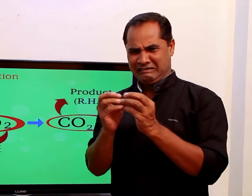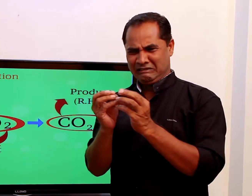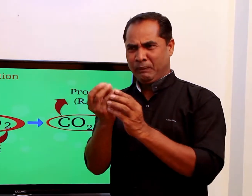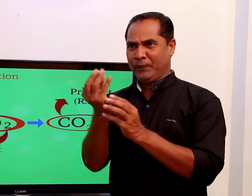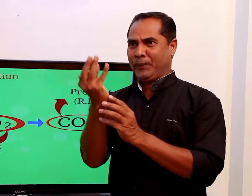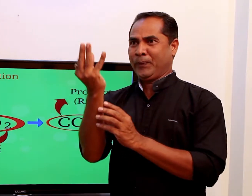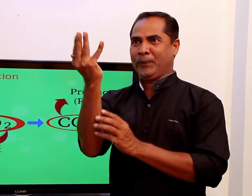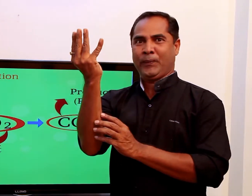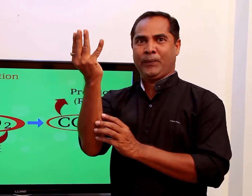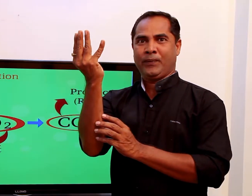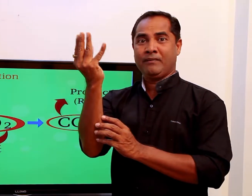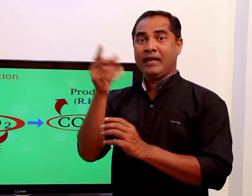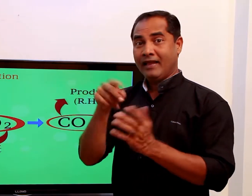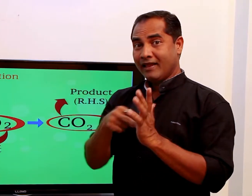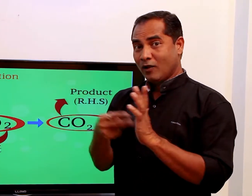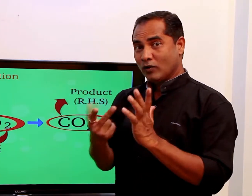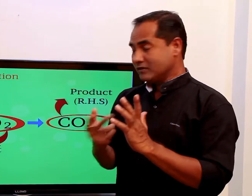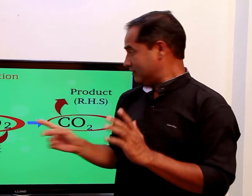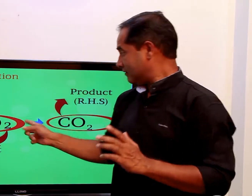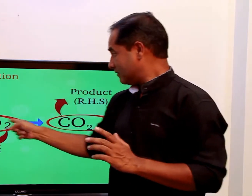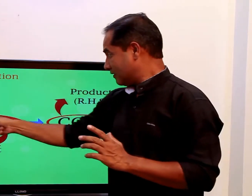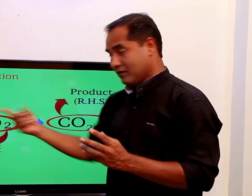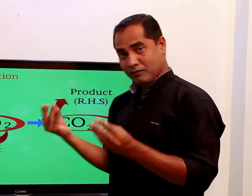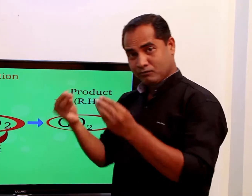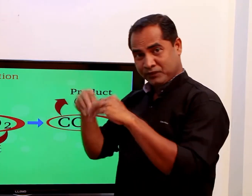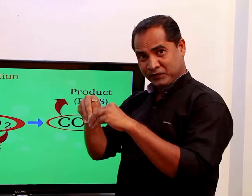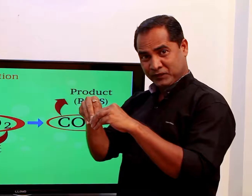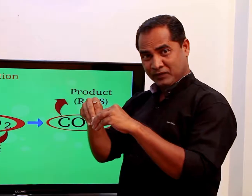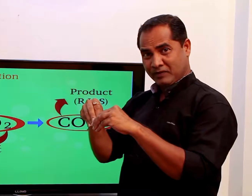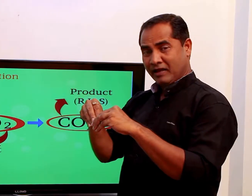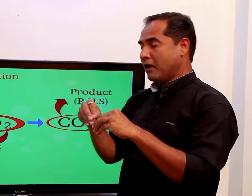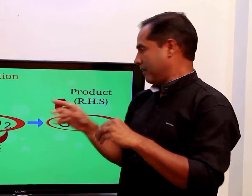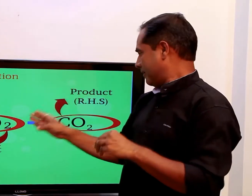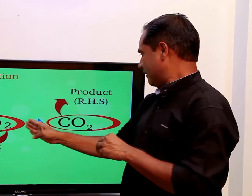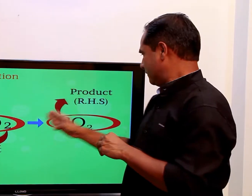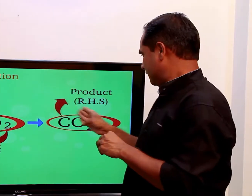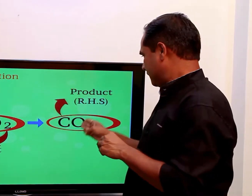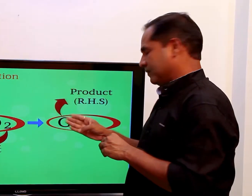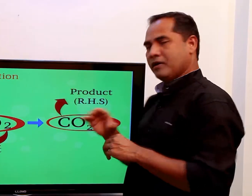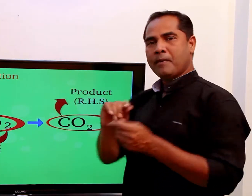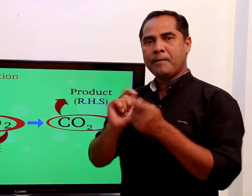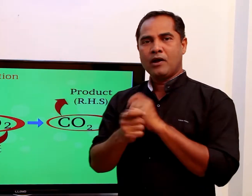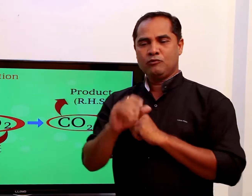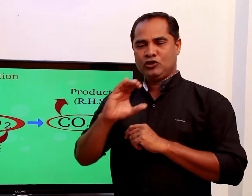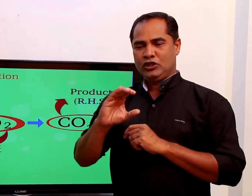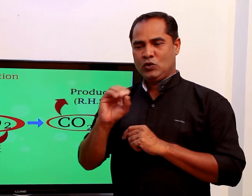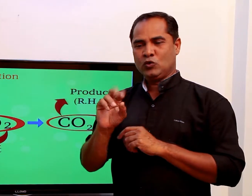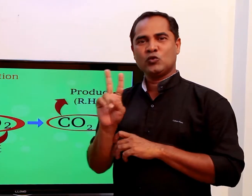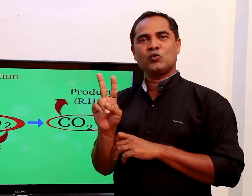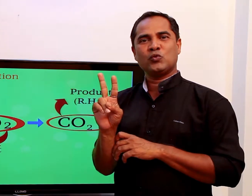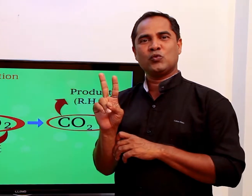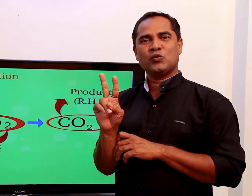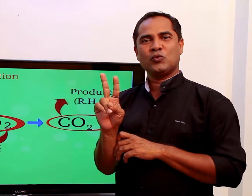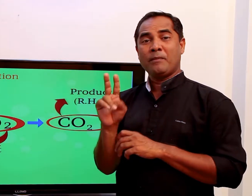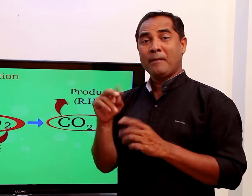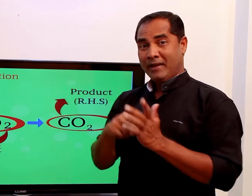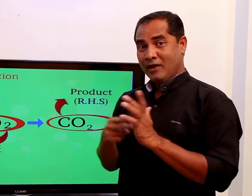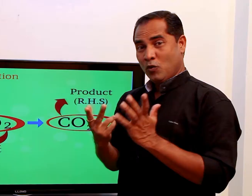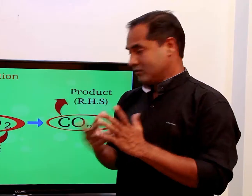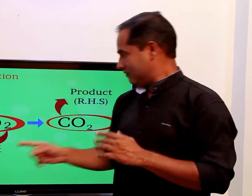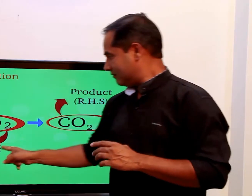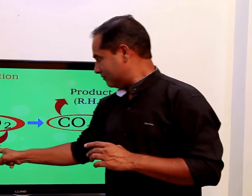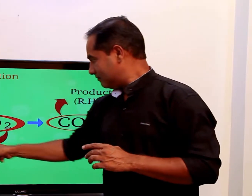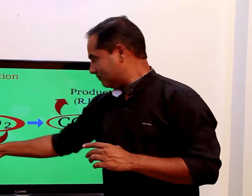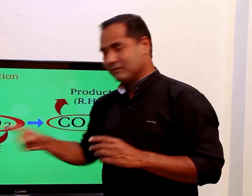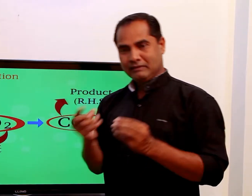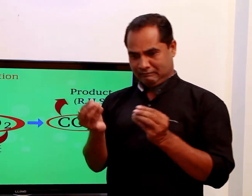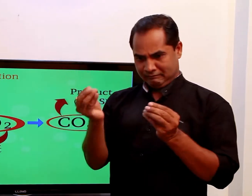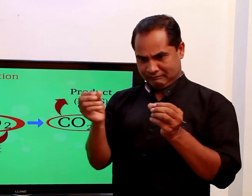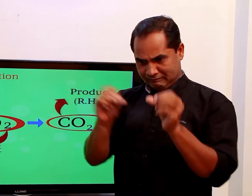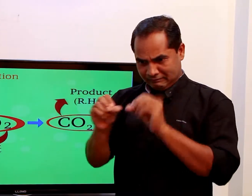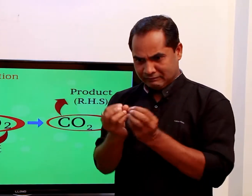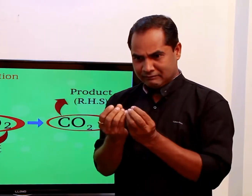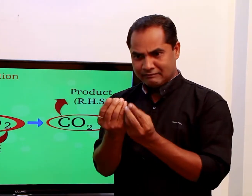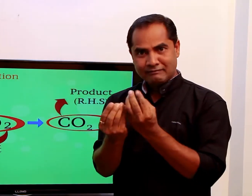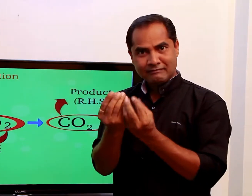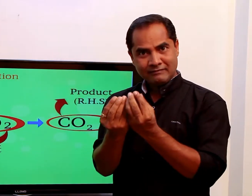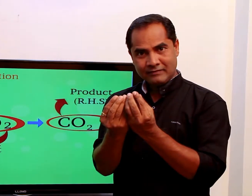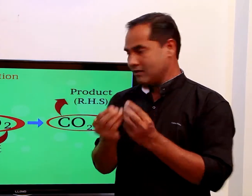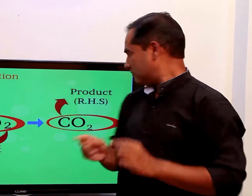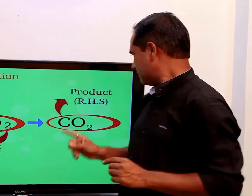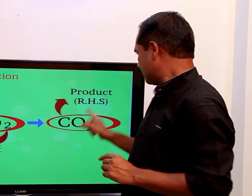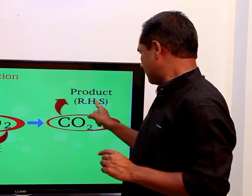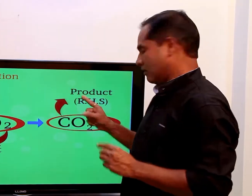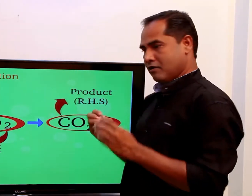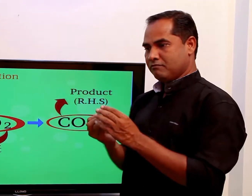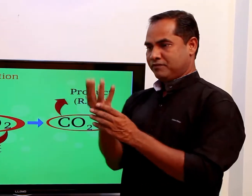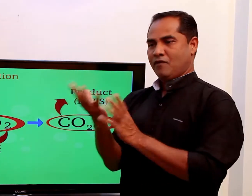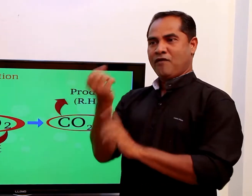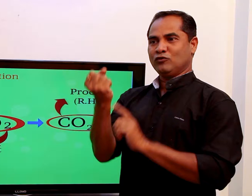So carbon & oxygen combine to give you carbon dioxide. Carbon & Oxygen here are the reactants